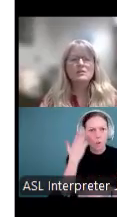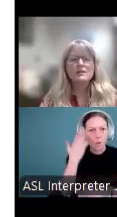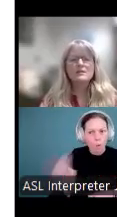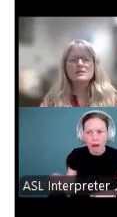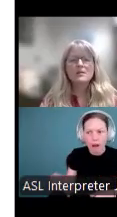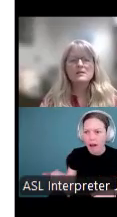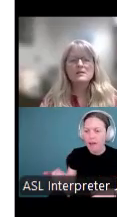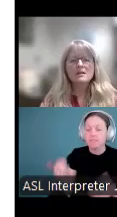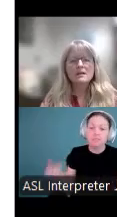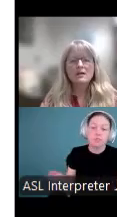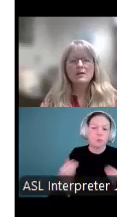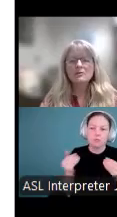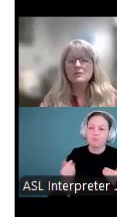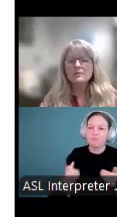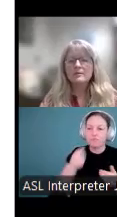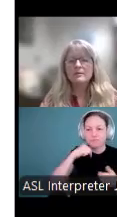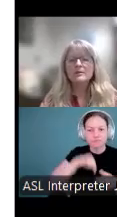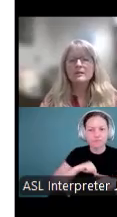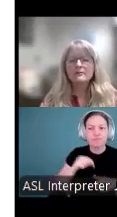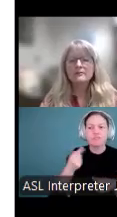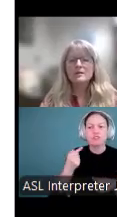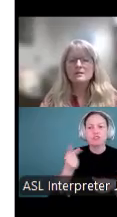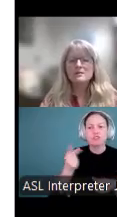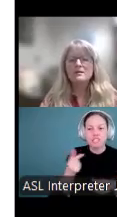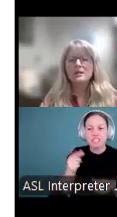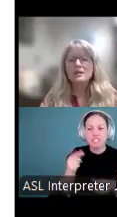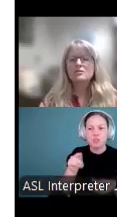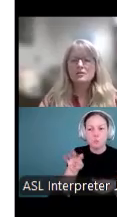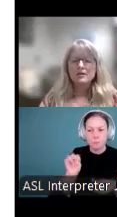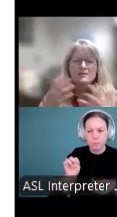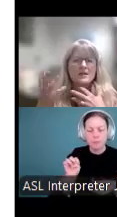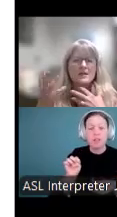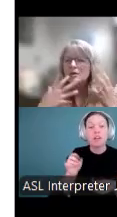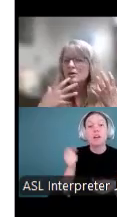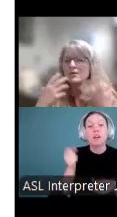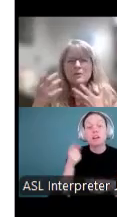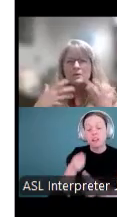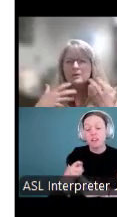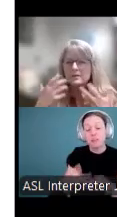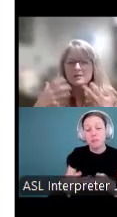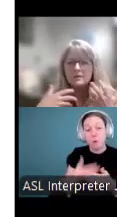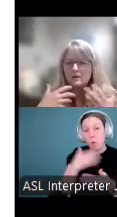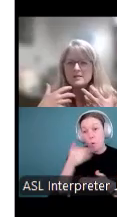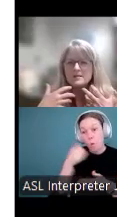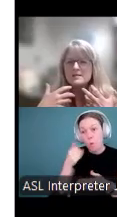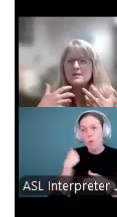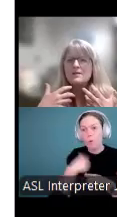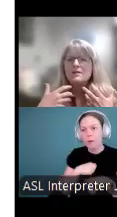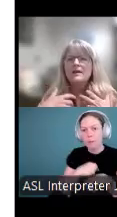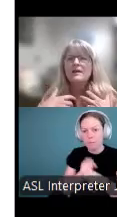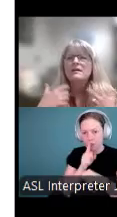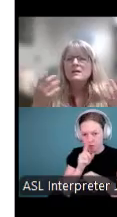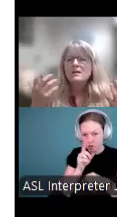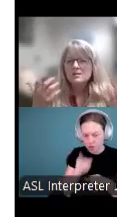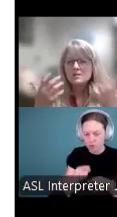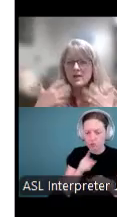tube, and so as he got older, we were really focused on making sure he was getting all the oral experiences he could get, so